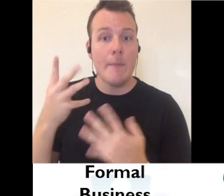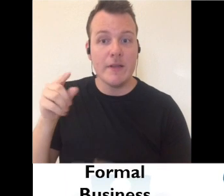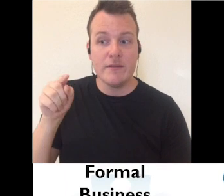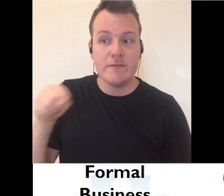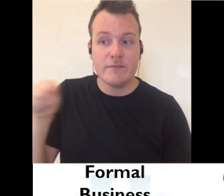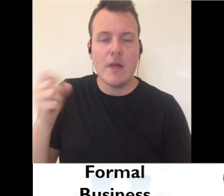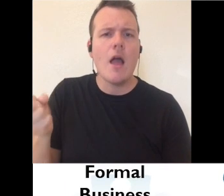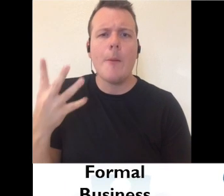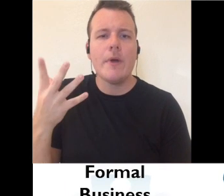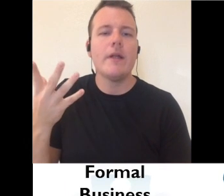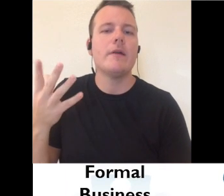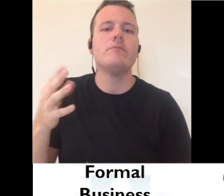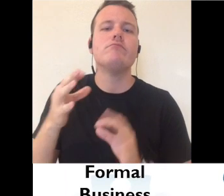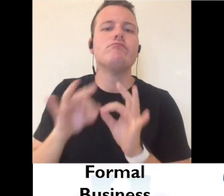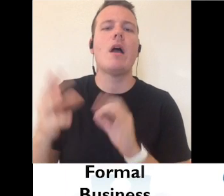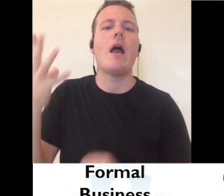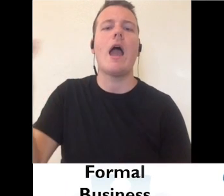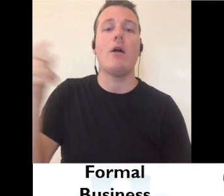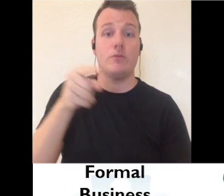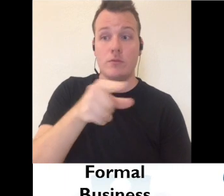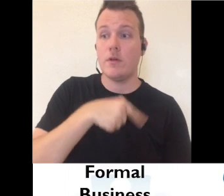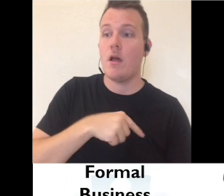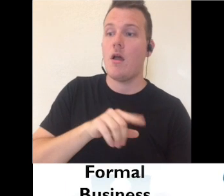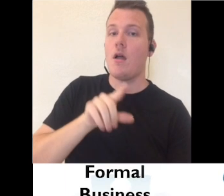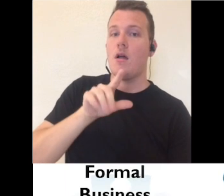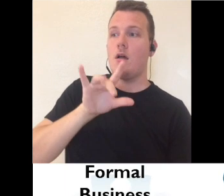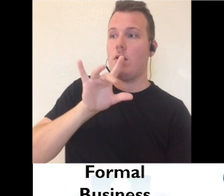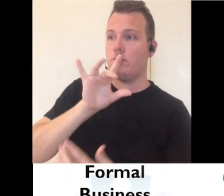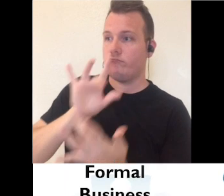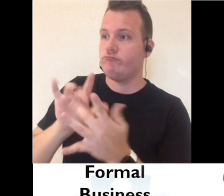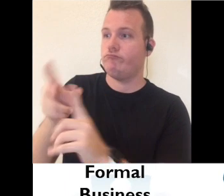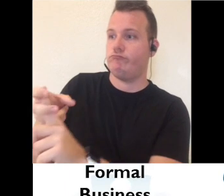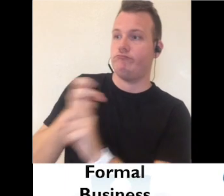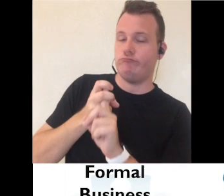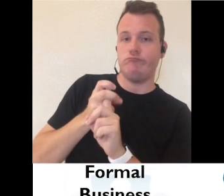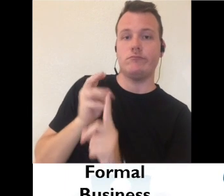you could go after it for a market share. Well you have to drill down this thing.